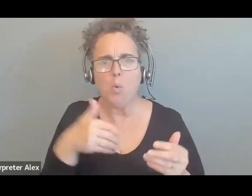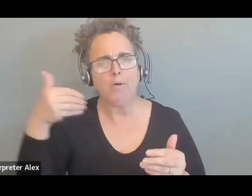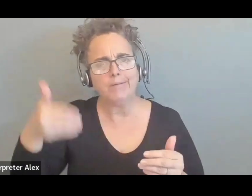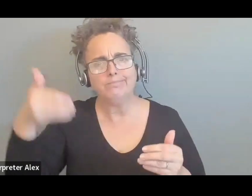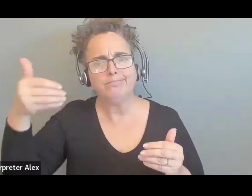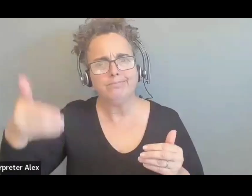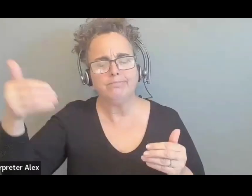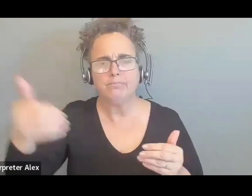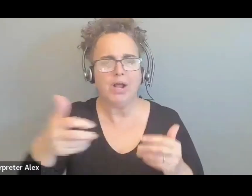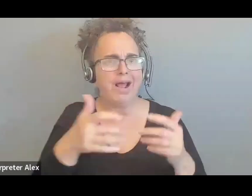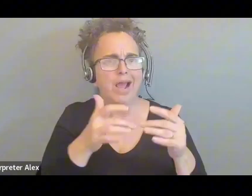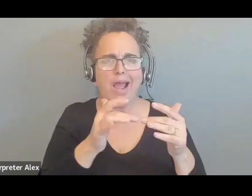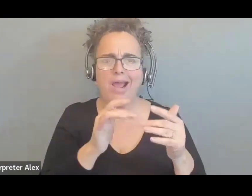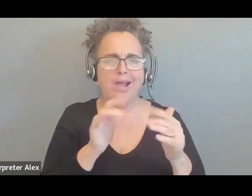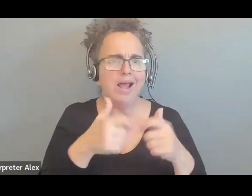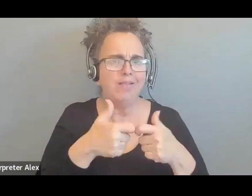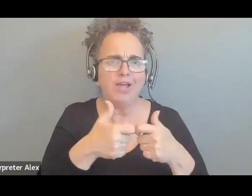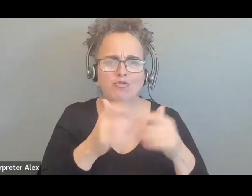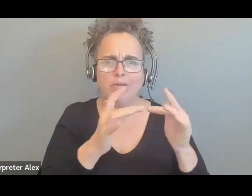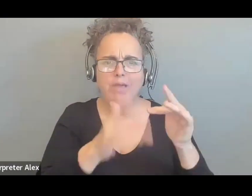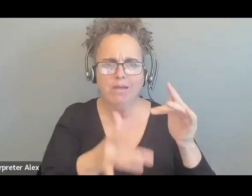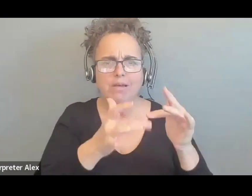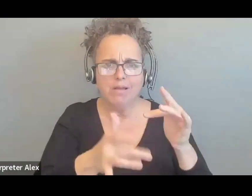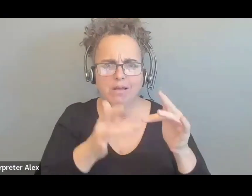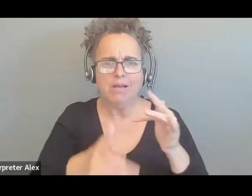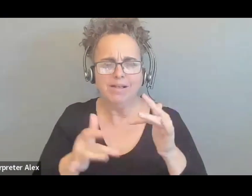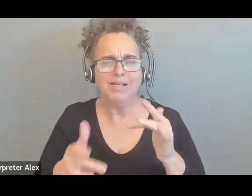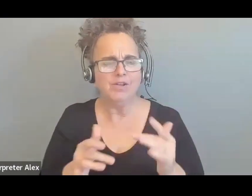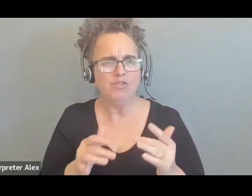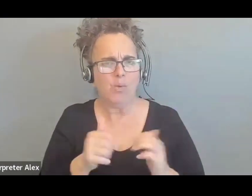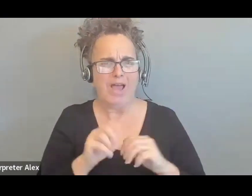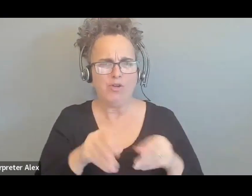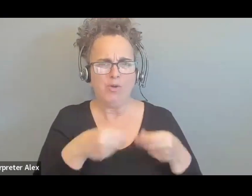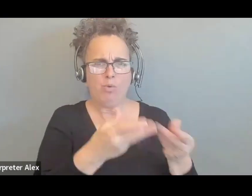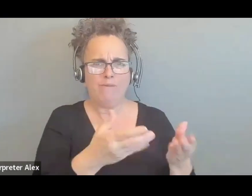And so I think our theory is like how do you understand